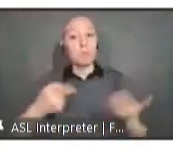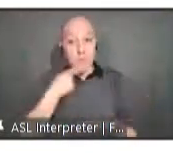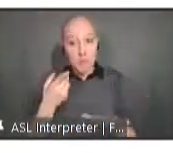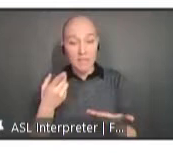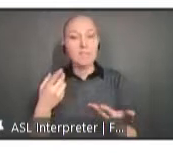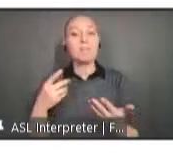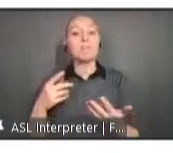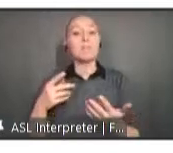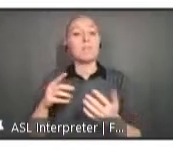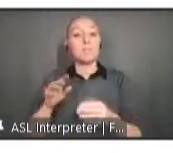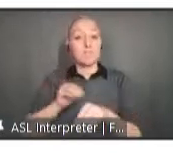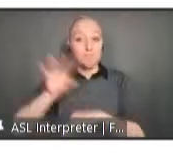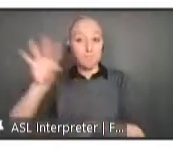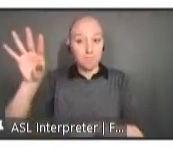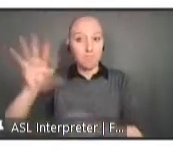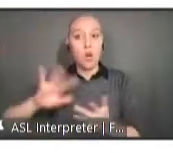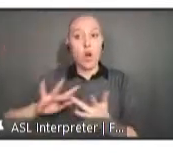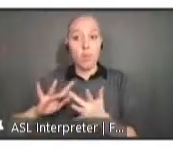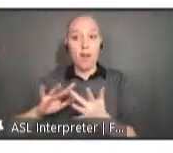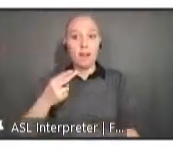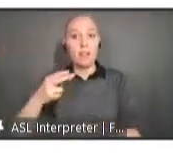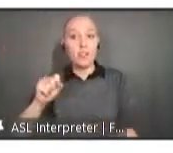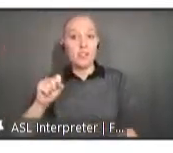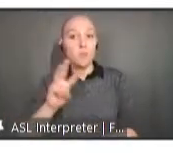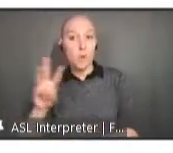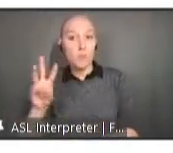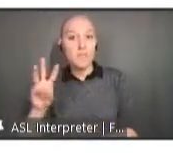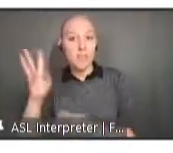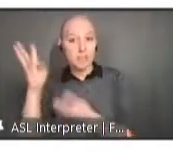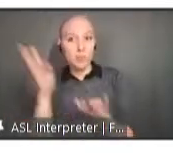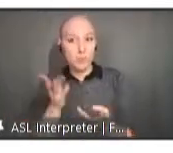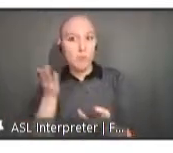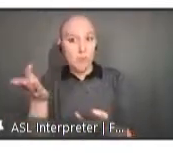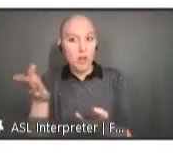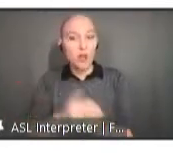Please mute yourself when not speaking and please don't use your camera unless you're presenting,